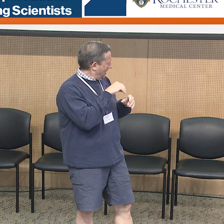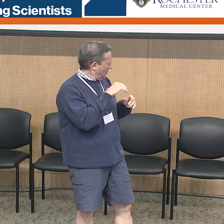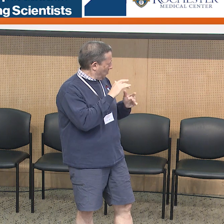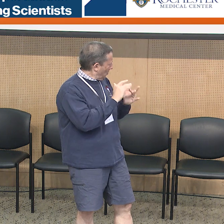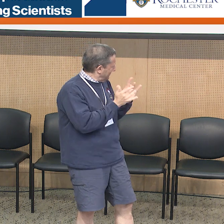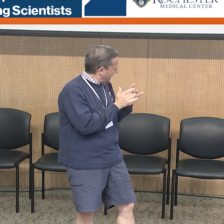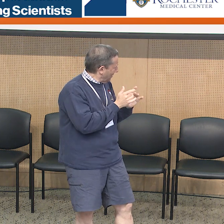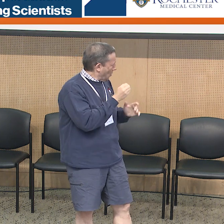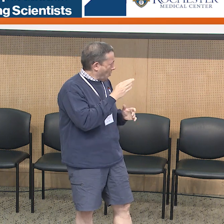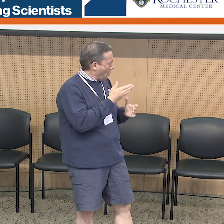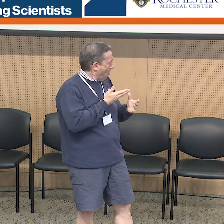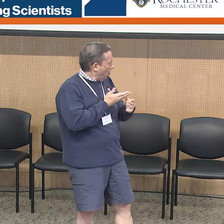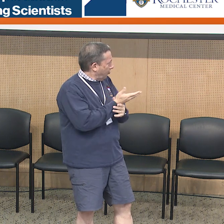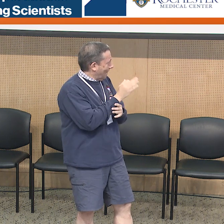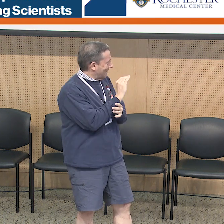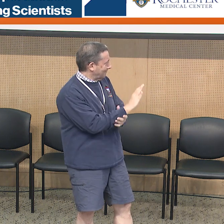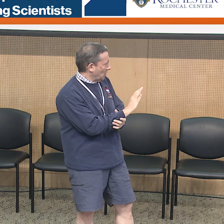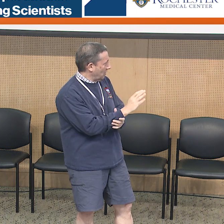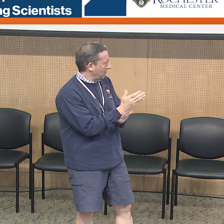Where can we find the website? Are you on Facebook?